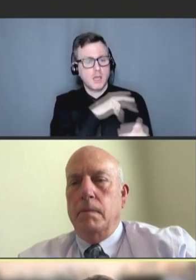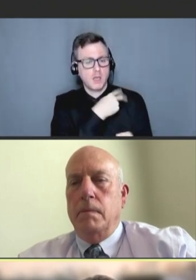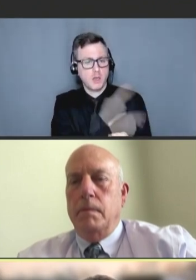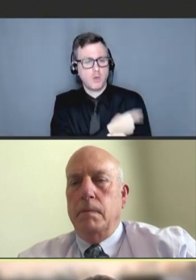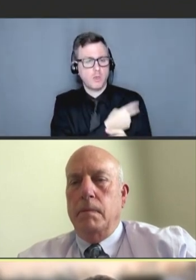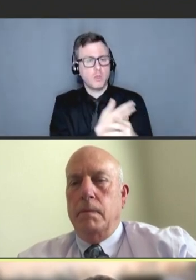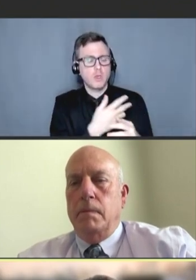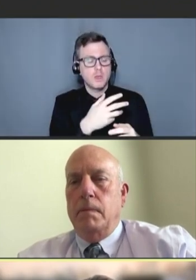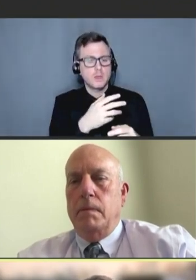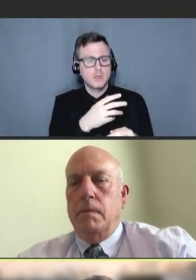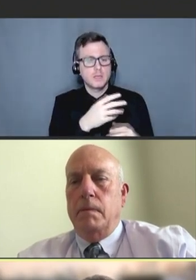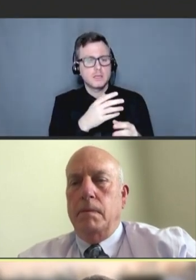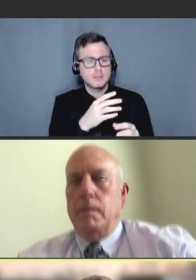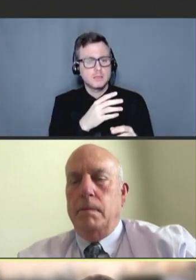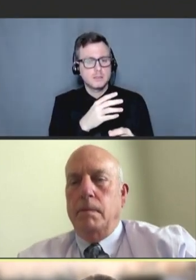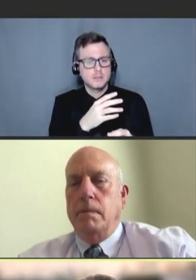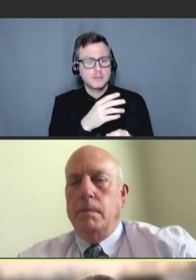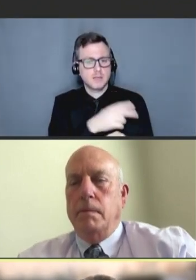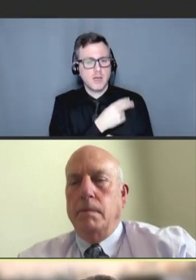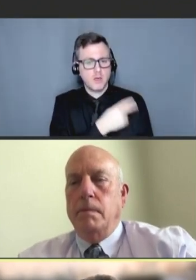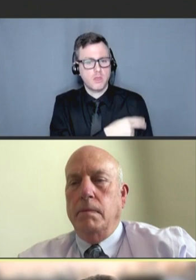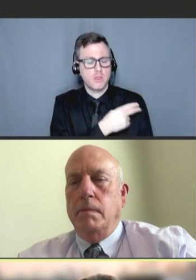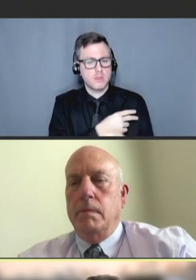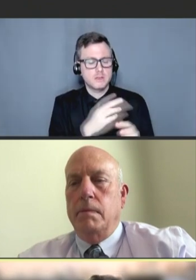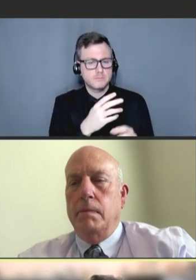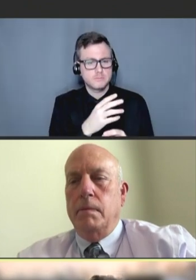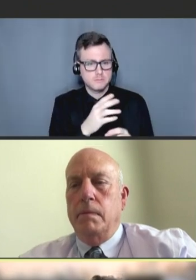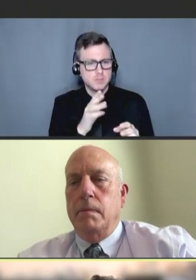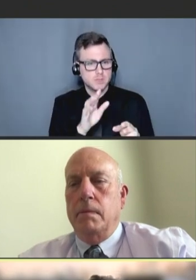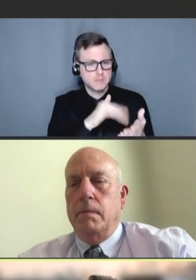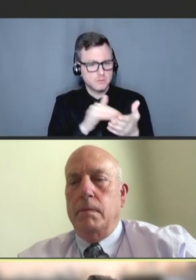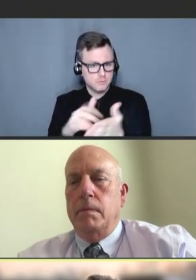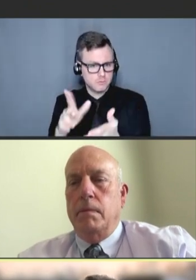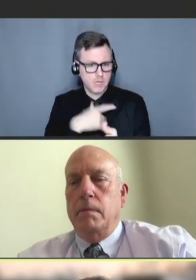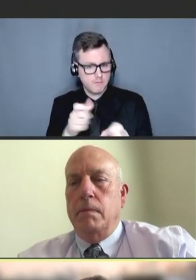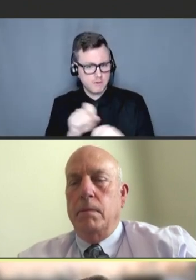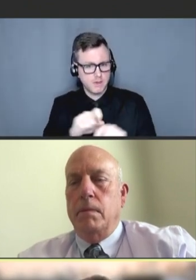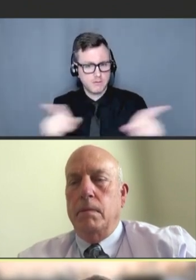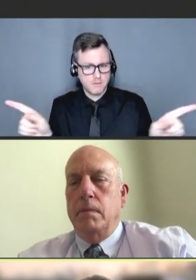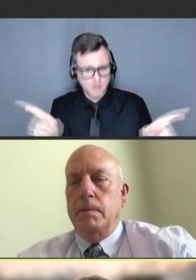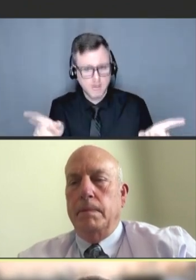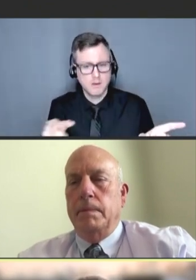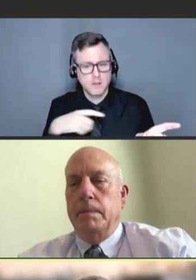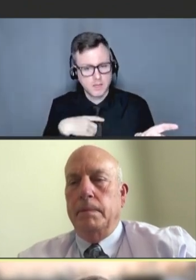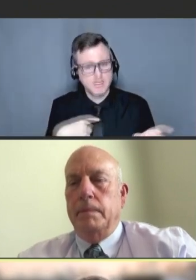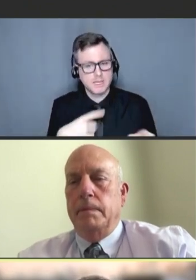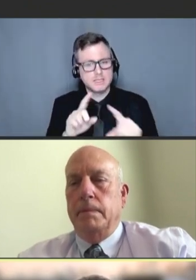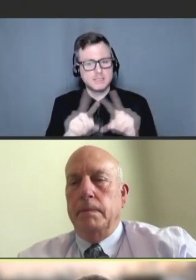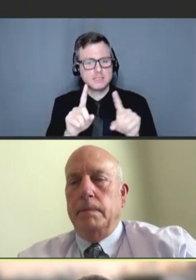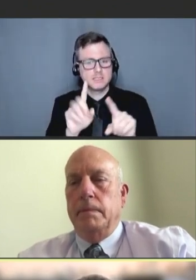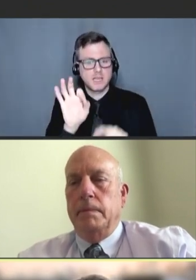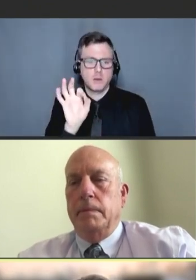to COVID-19 vaccine doses, and they have a very, very comprehensive summary.